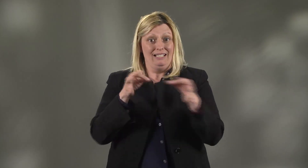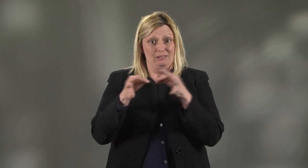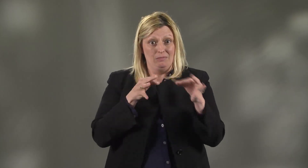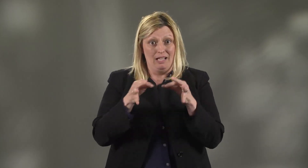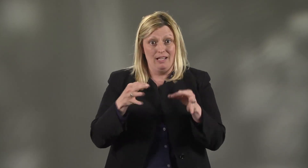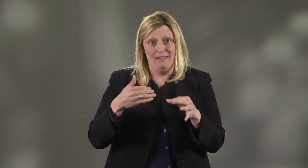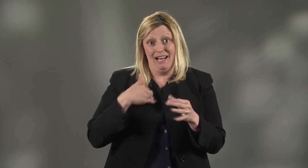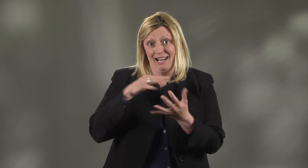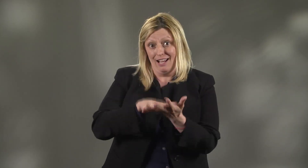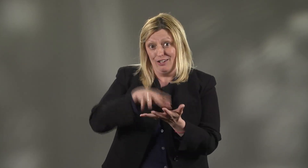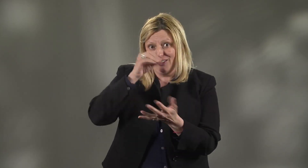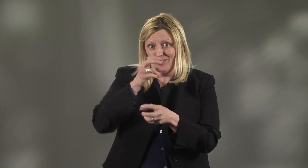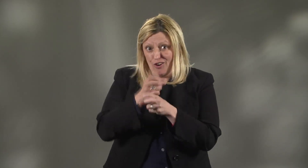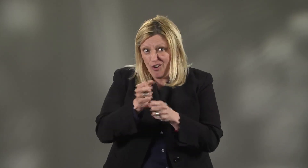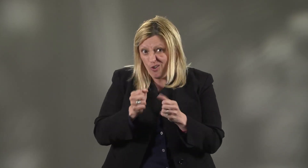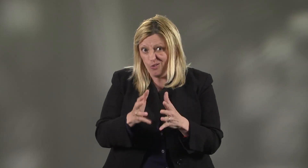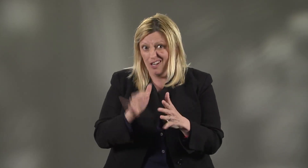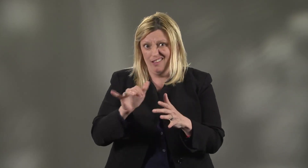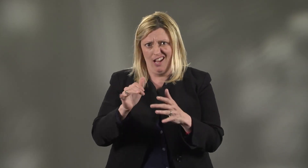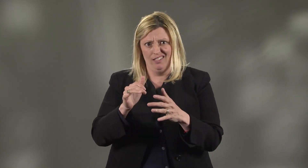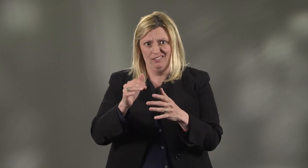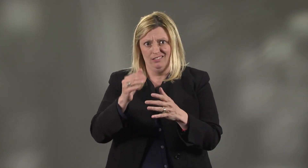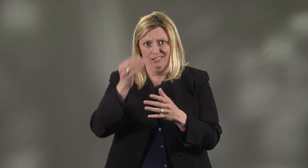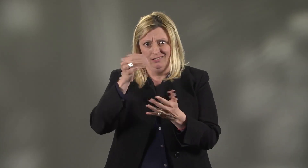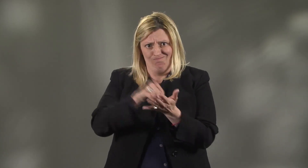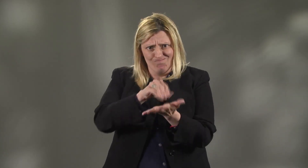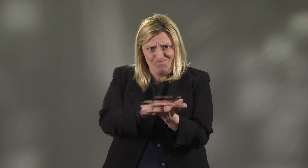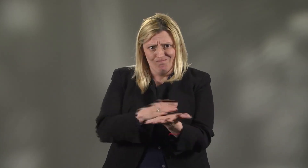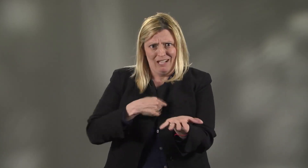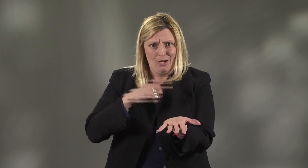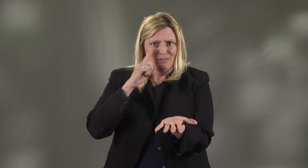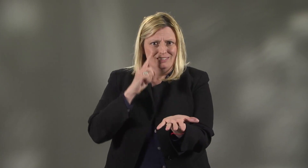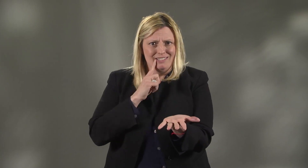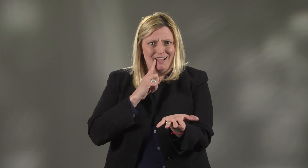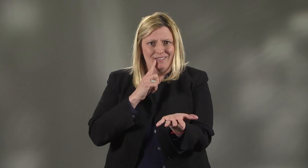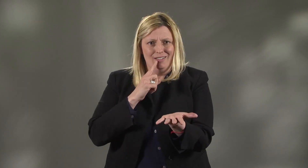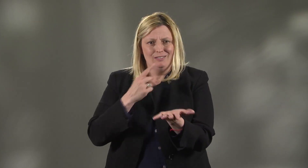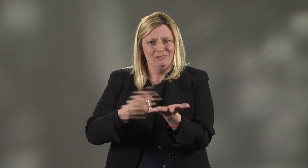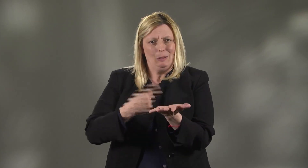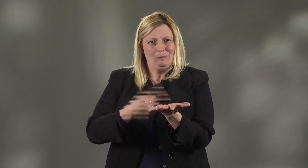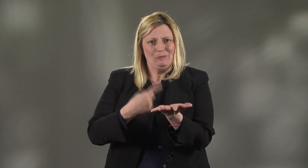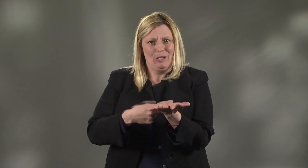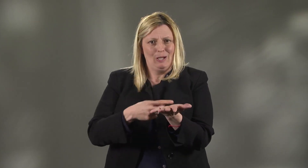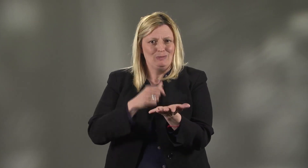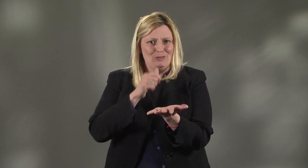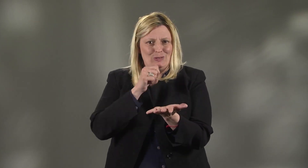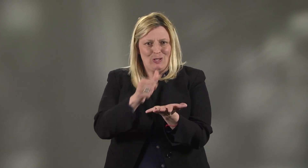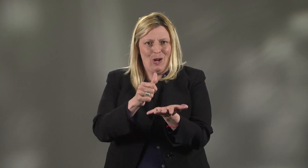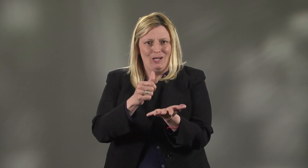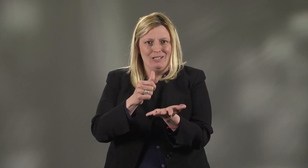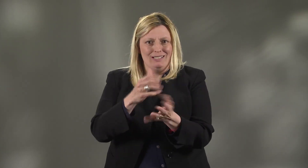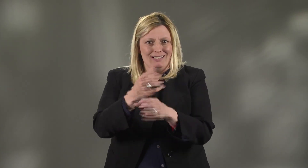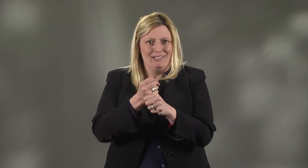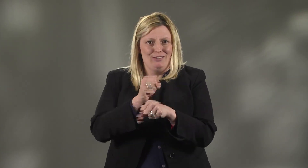I explained that I had learned the hard way that disclosing that I am deaf could hinder my ability